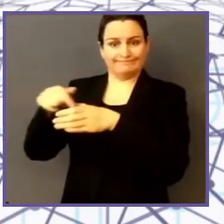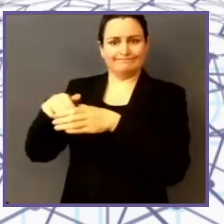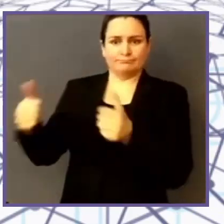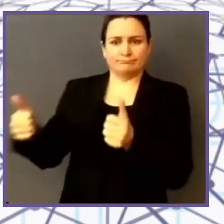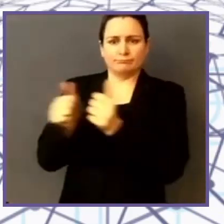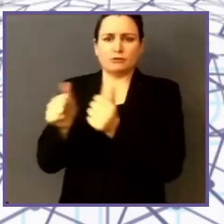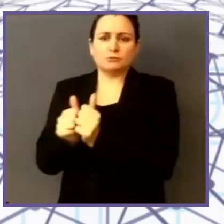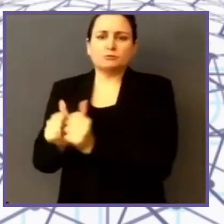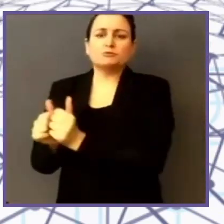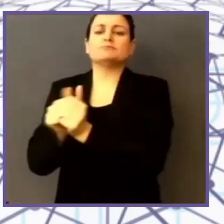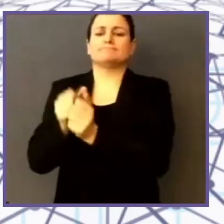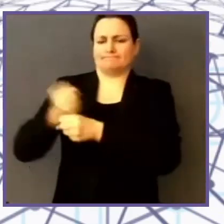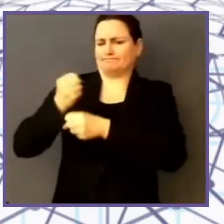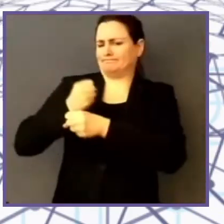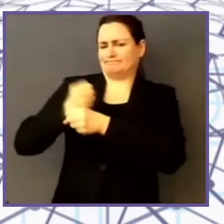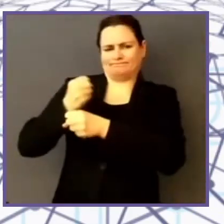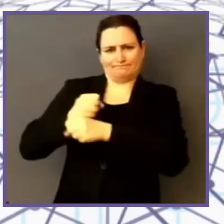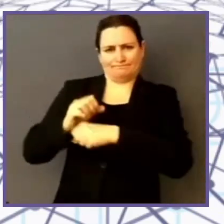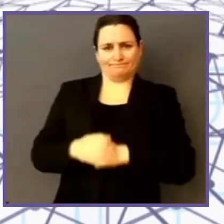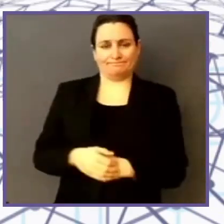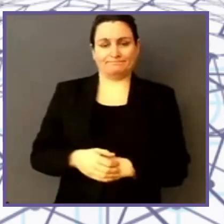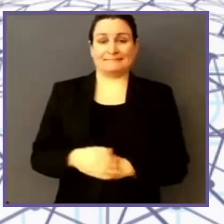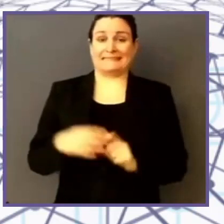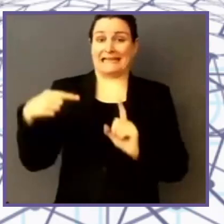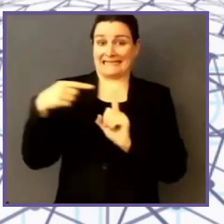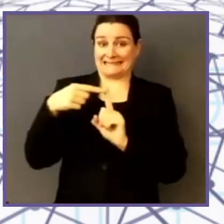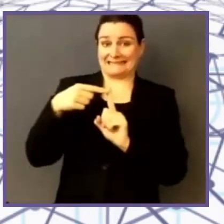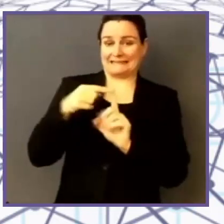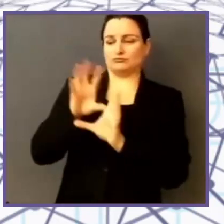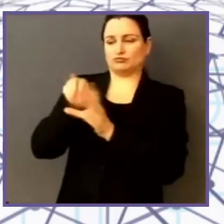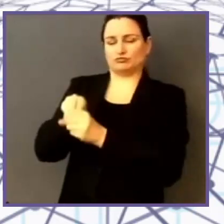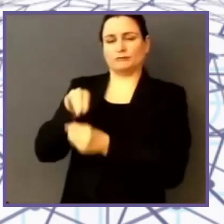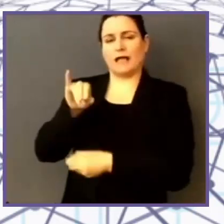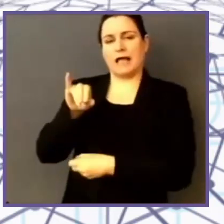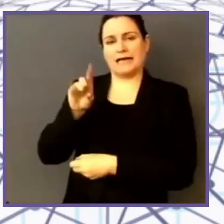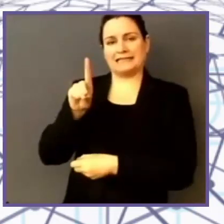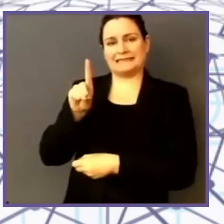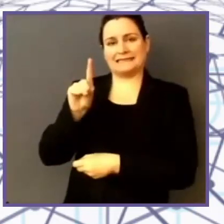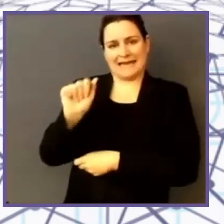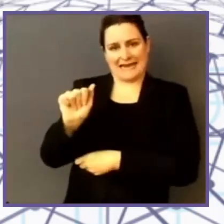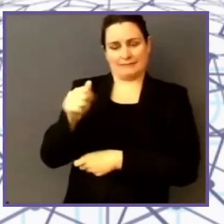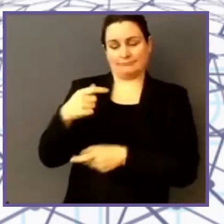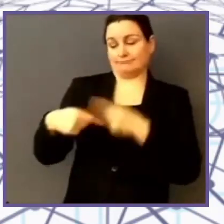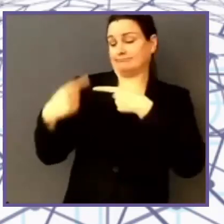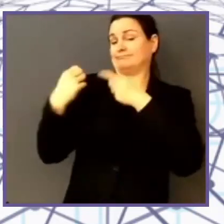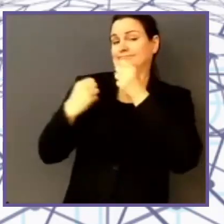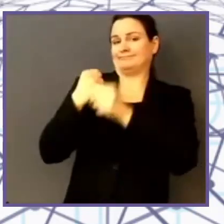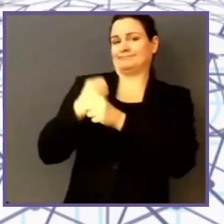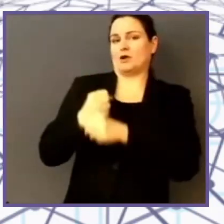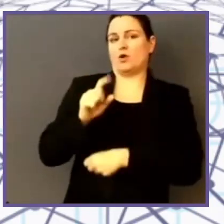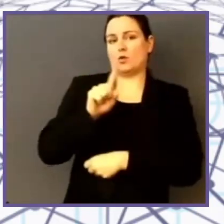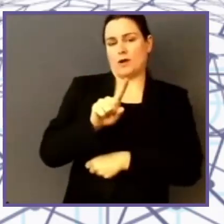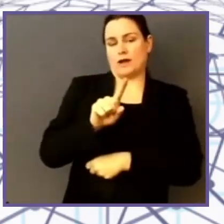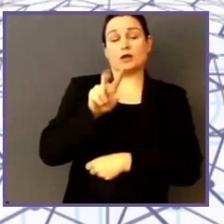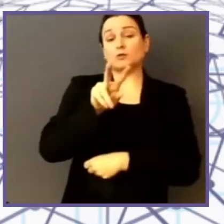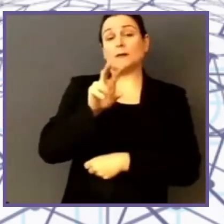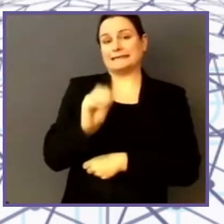Amber joined Ida in the summer of 29 in September 2019 as a bridge CRPD SDG fellow and since August 2020.